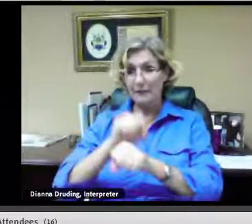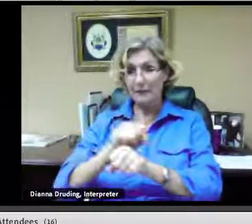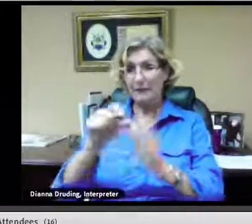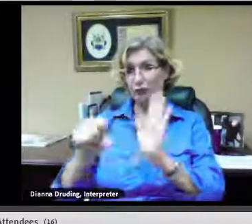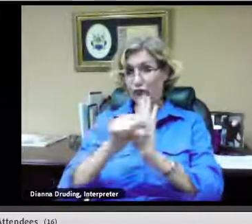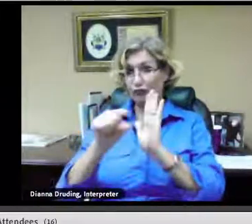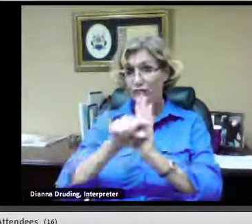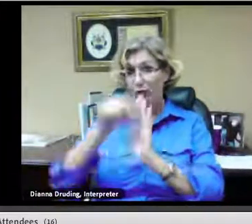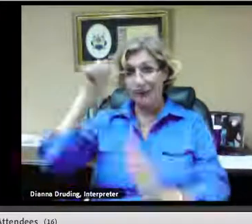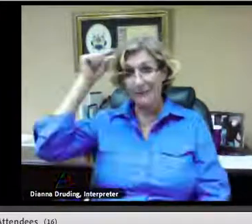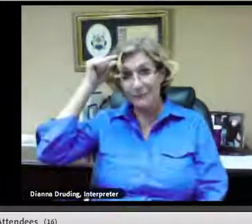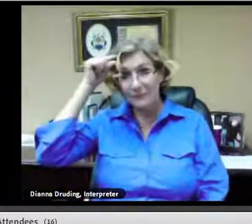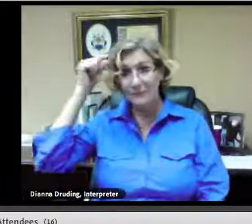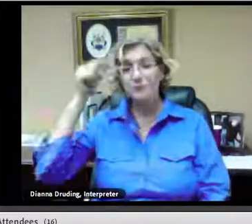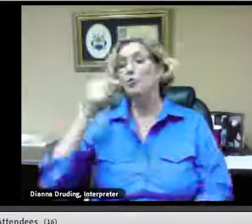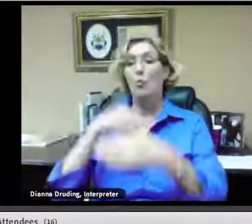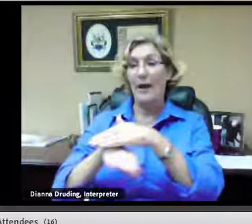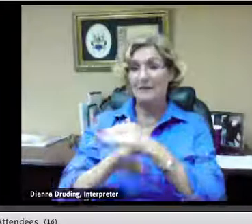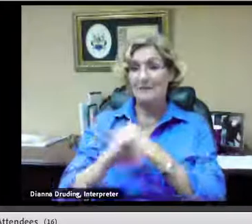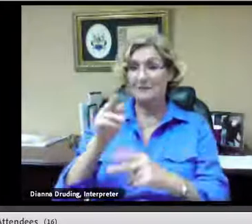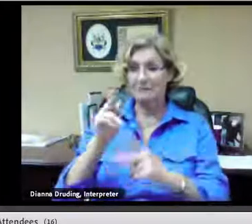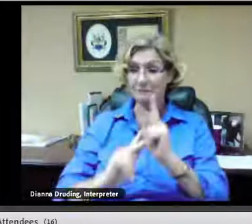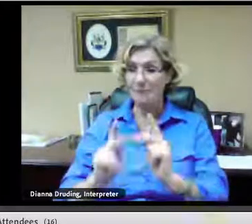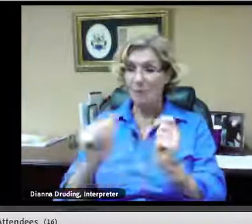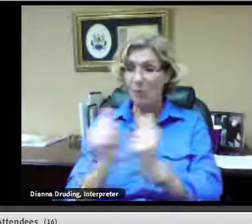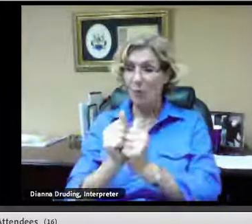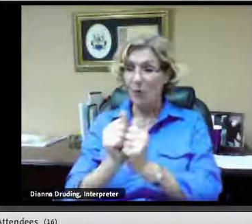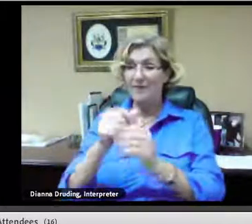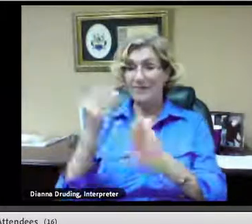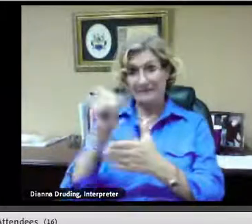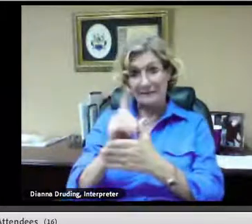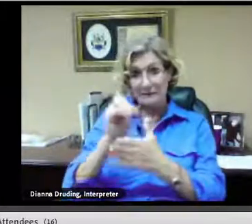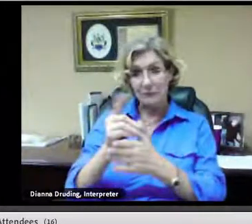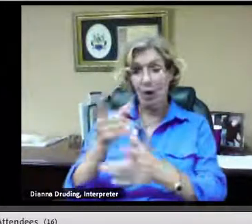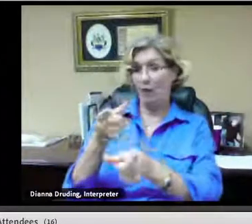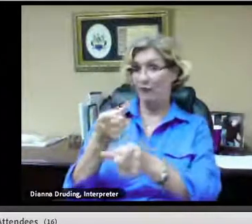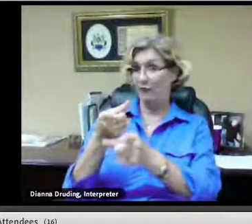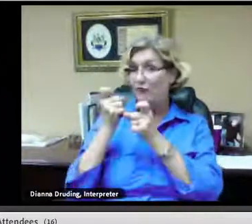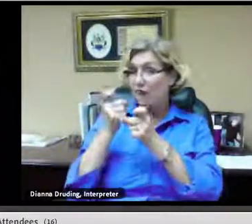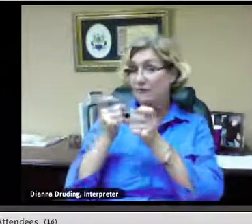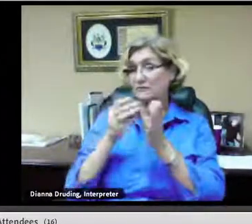one of the fastest and most efficient ways to begin organizational transformation